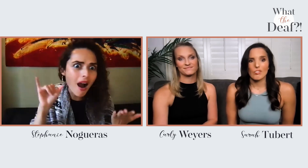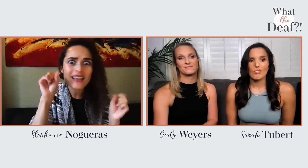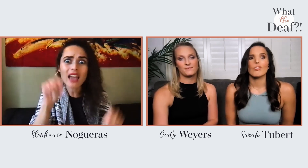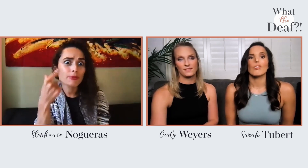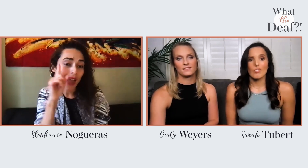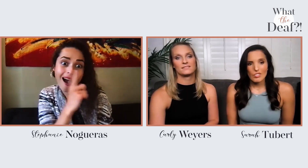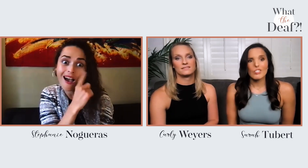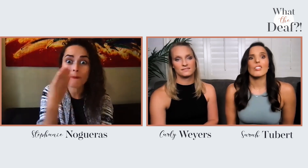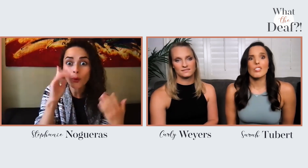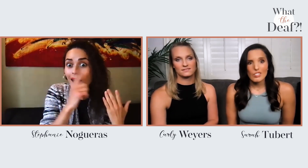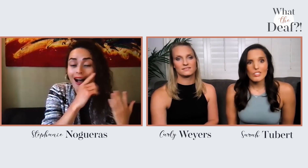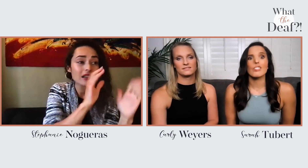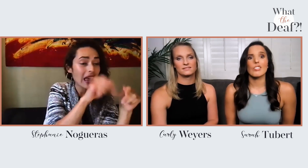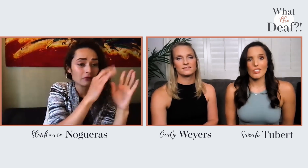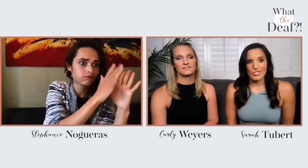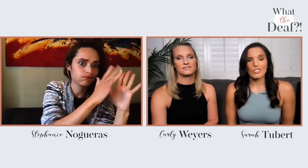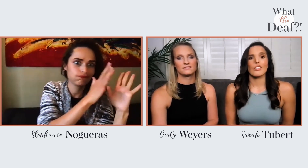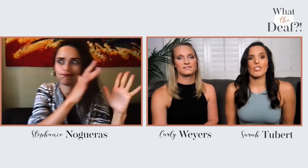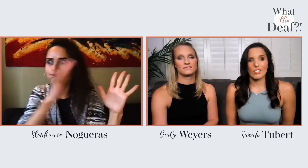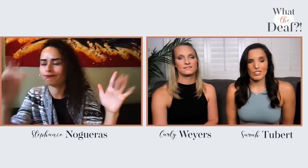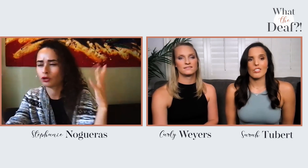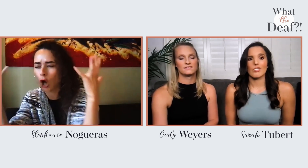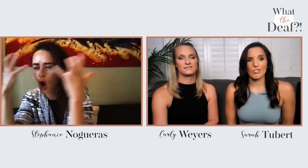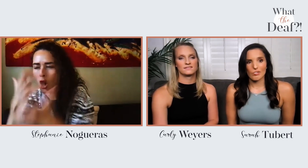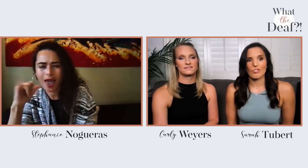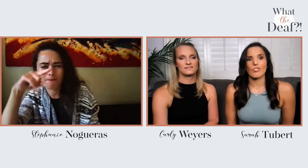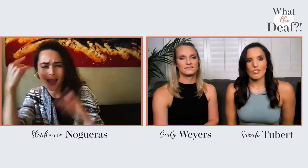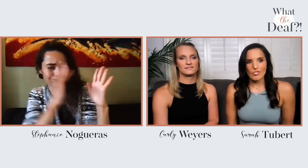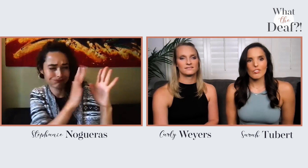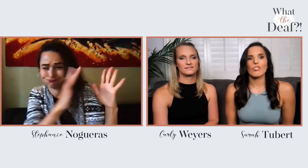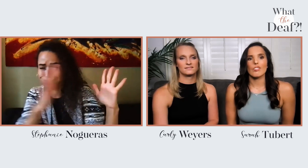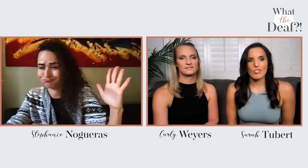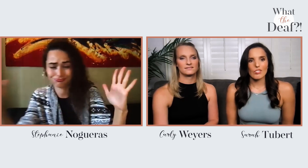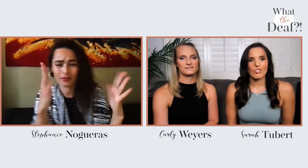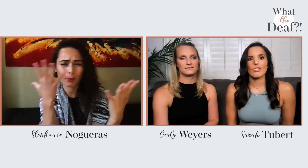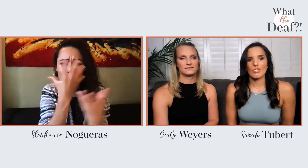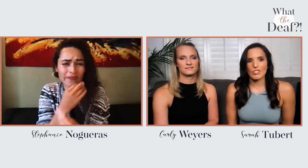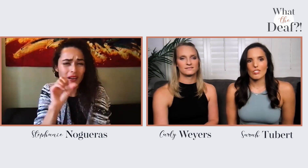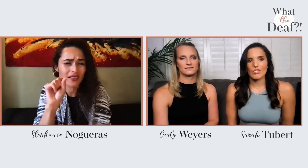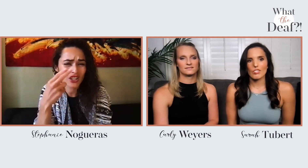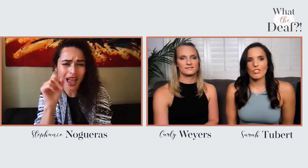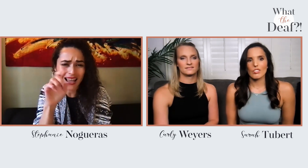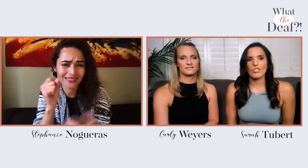Some people are blonde. Some people have blue eyes, some people have brown eyes, and then it ranges. You know, some people have really dark skin.